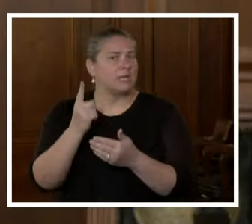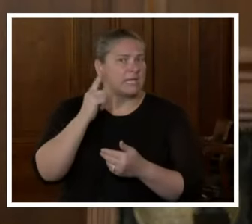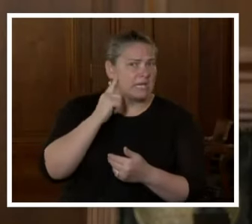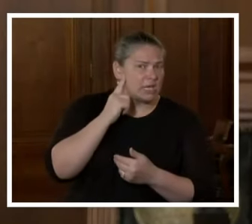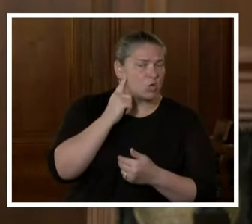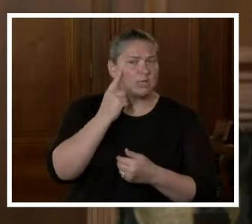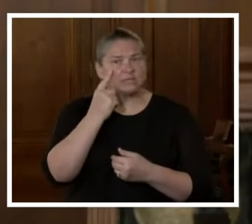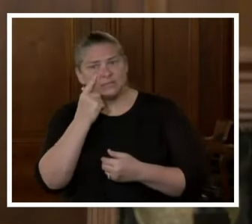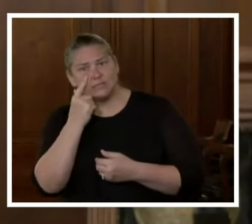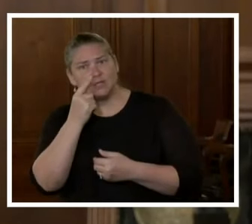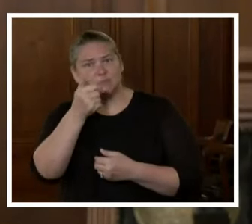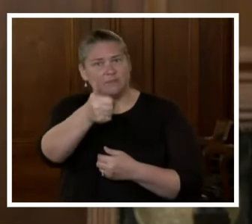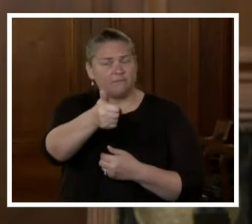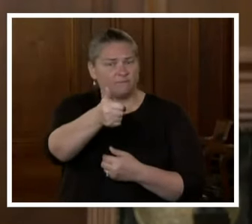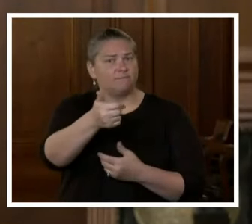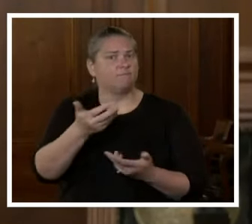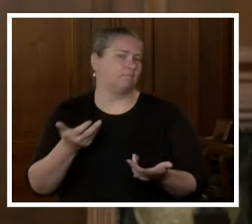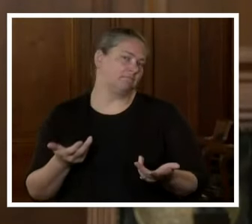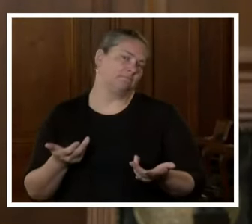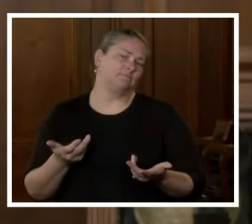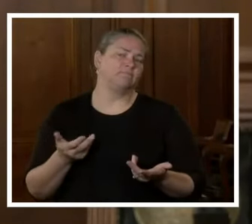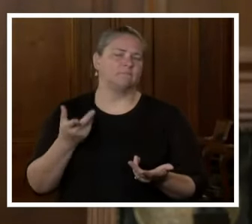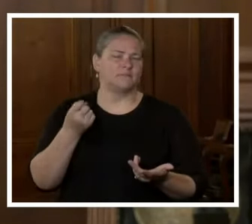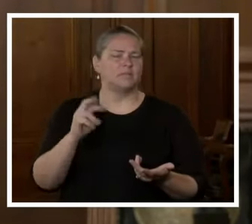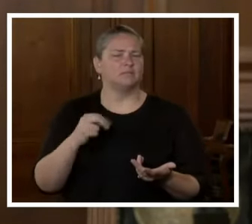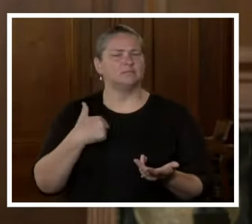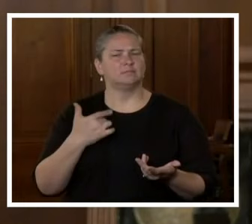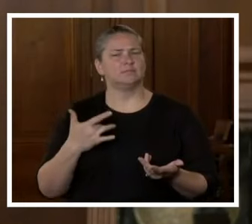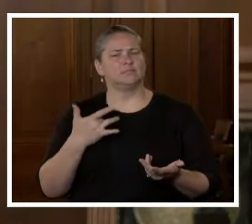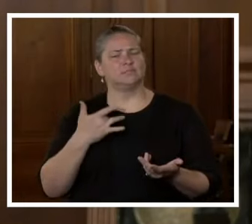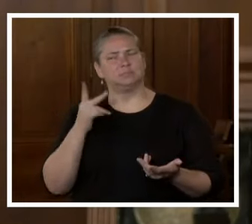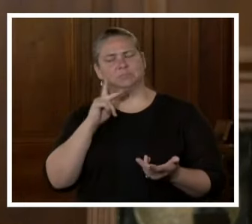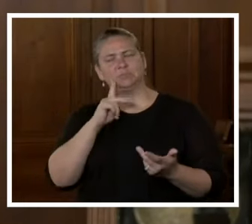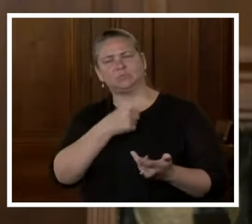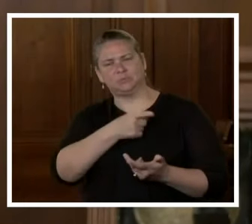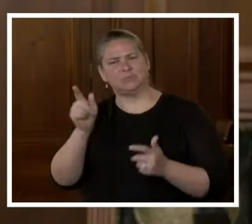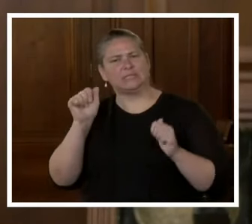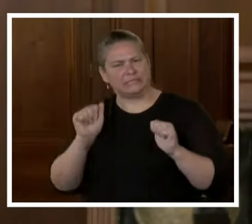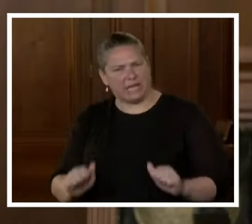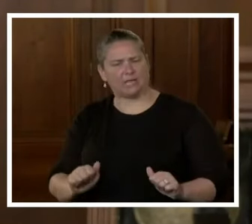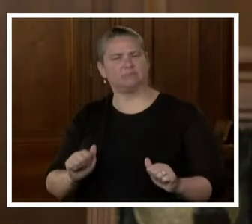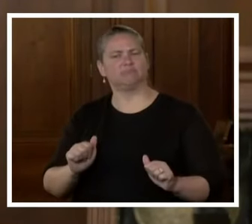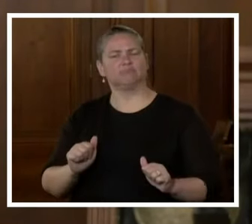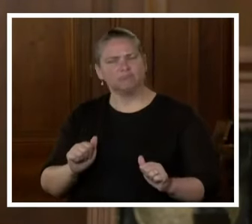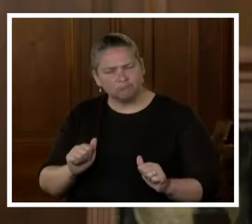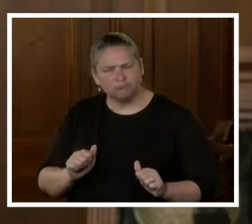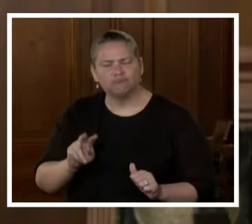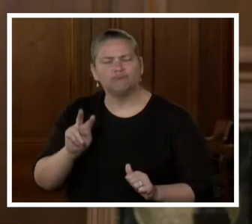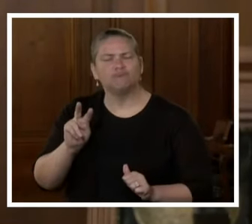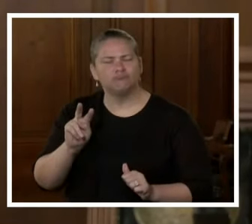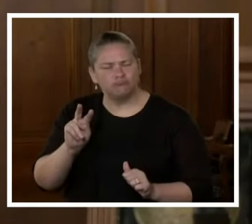THERE IS ZERO DISCRETION IN WHAT NEEDS TO BE DONE.